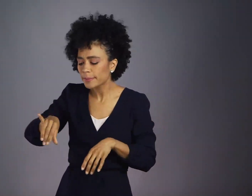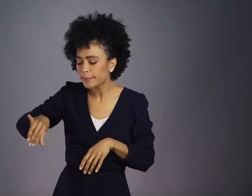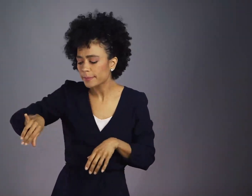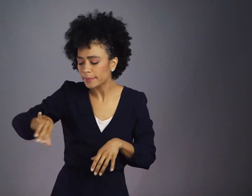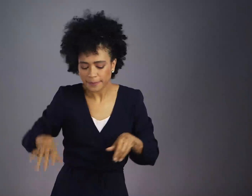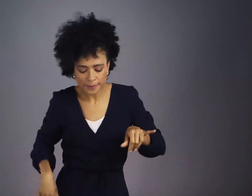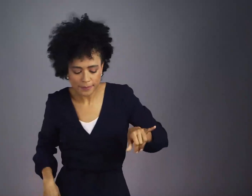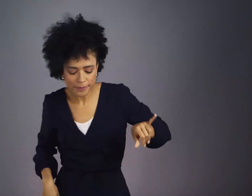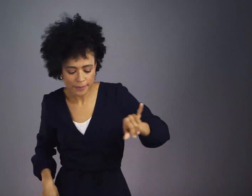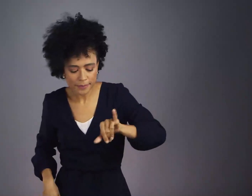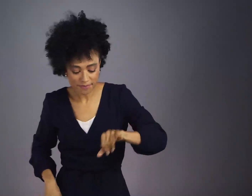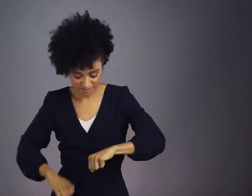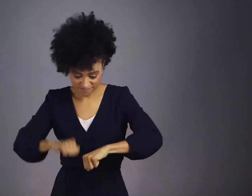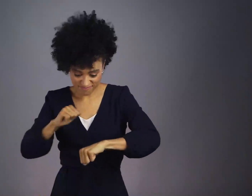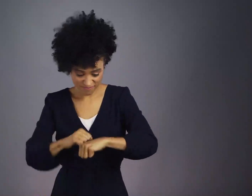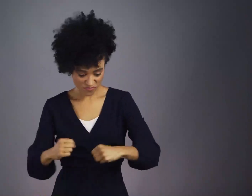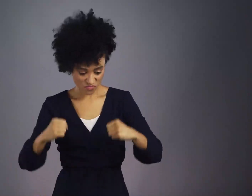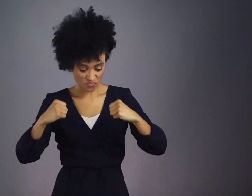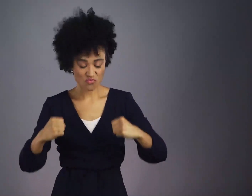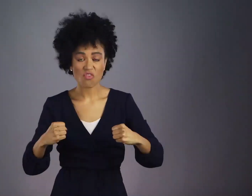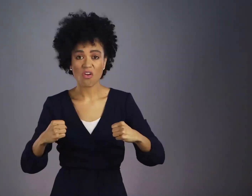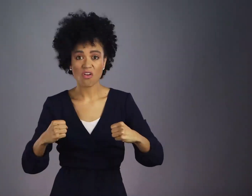Is our work solid so far?